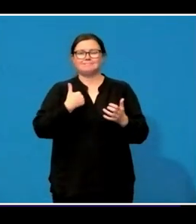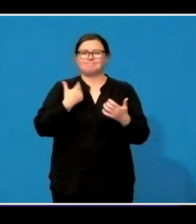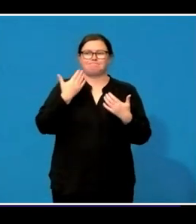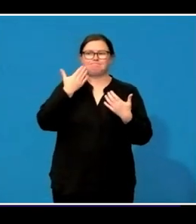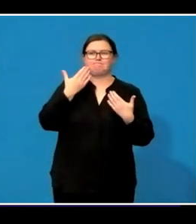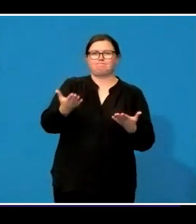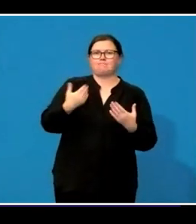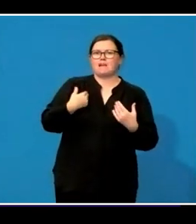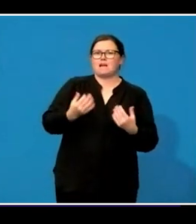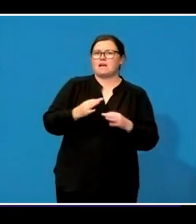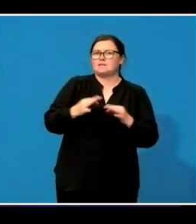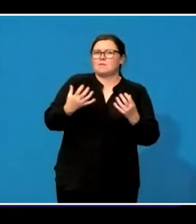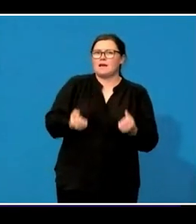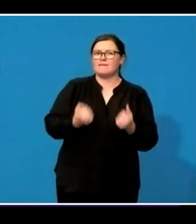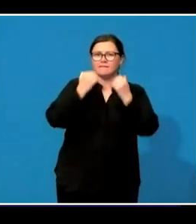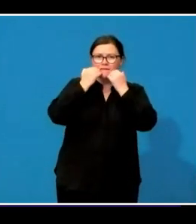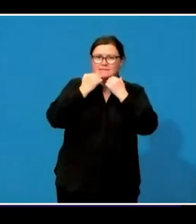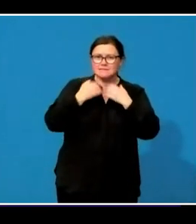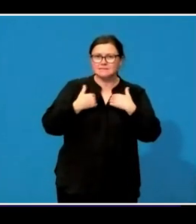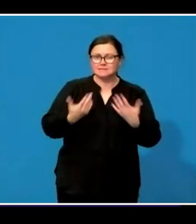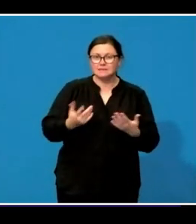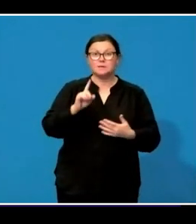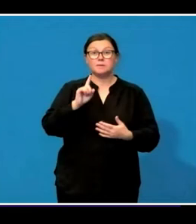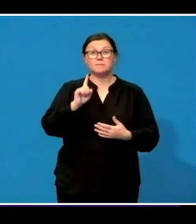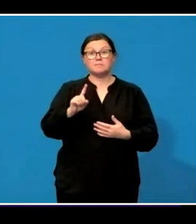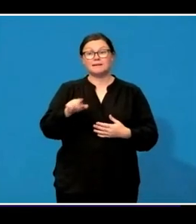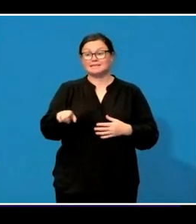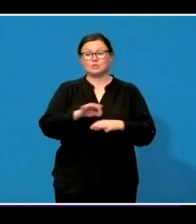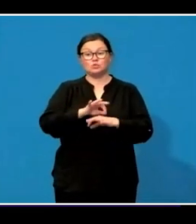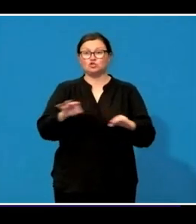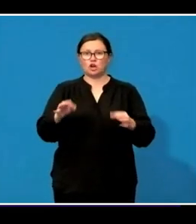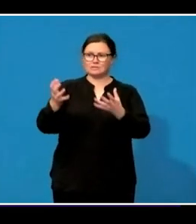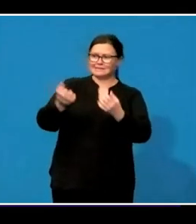in front of me. But in terms of that, he wasn't receiving physiotherapy because of the